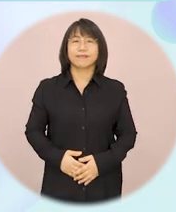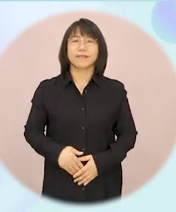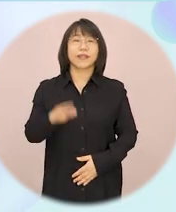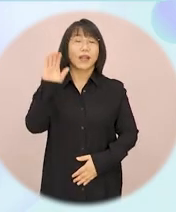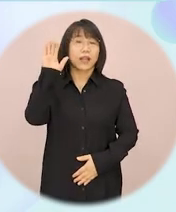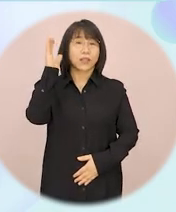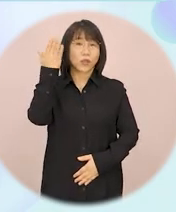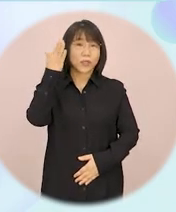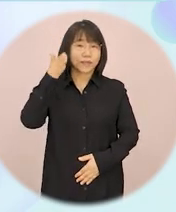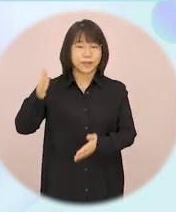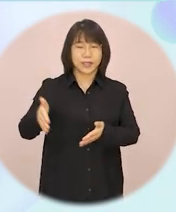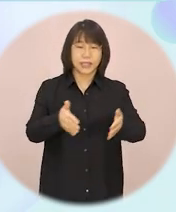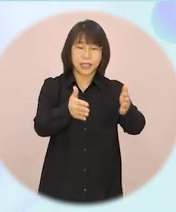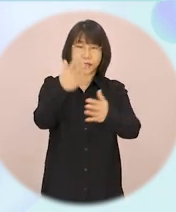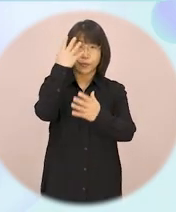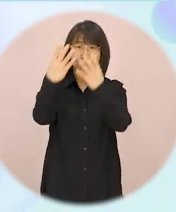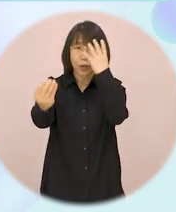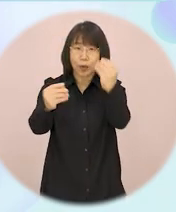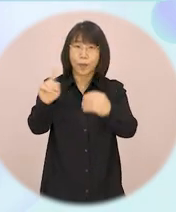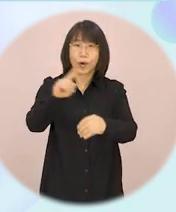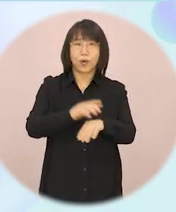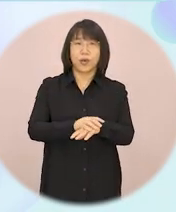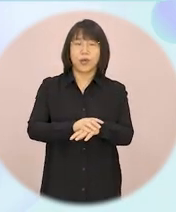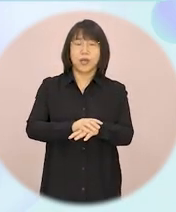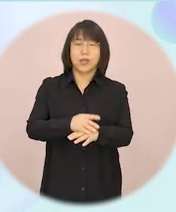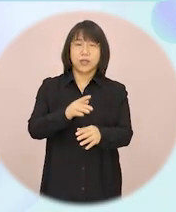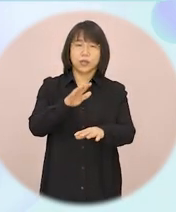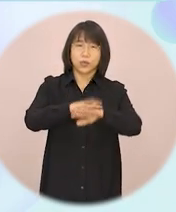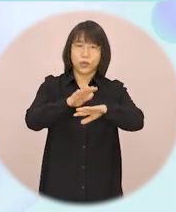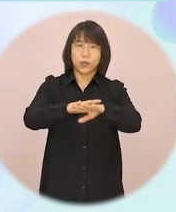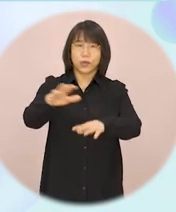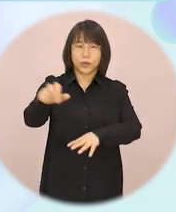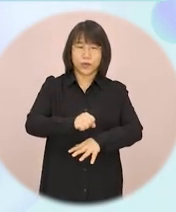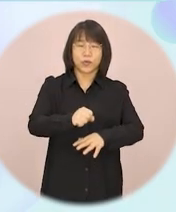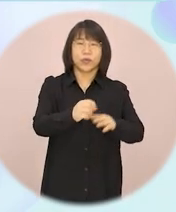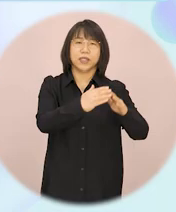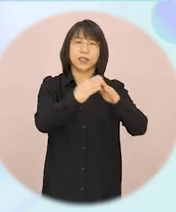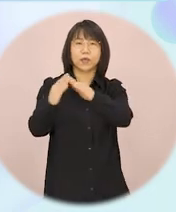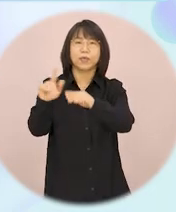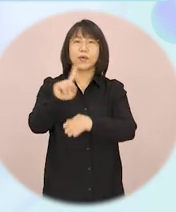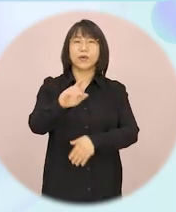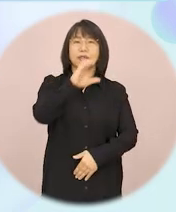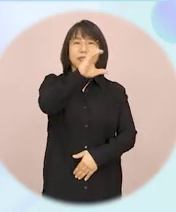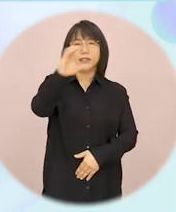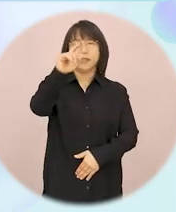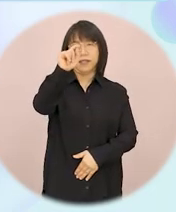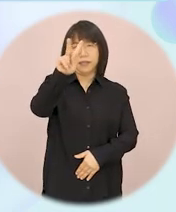If you walk on the street these days, you can see a mobile CCTV that you can easily drag around.